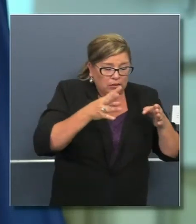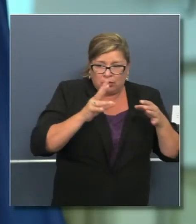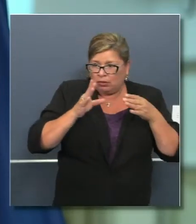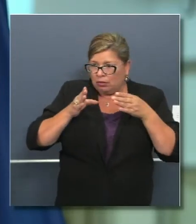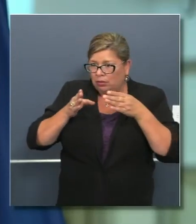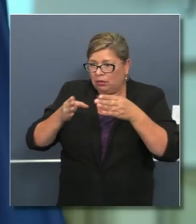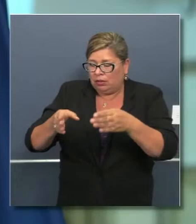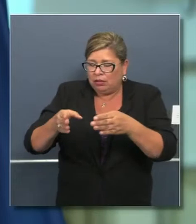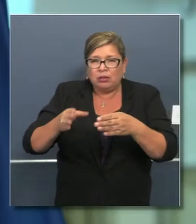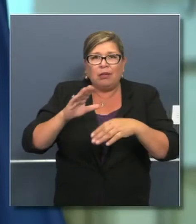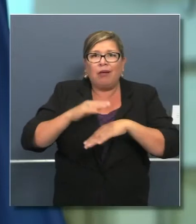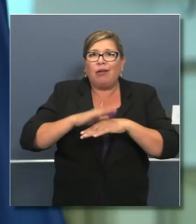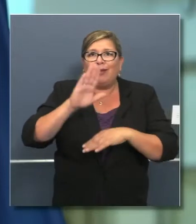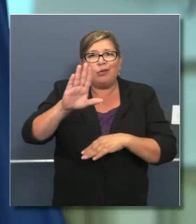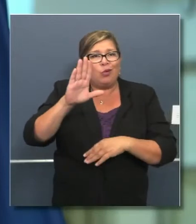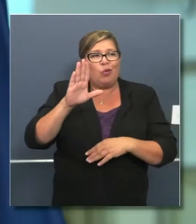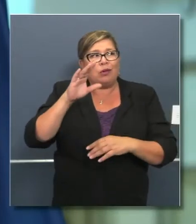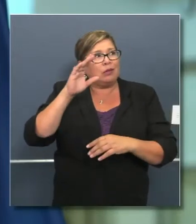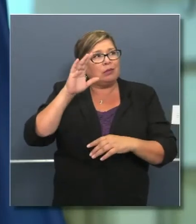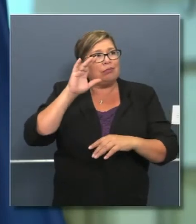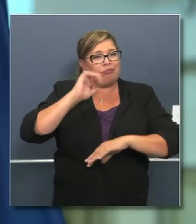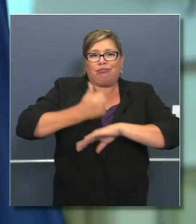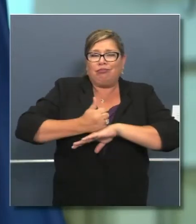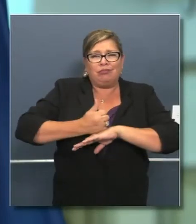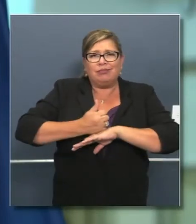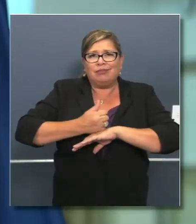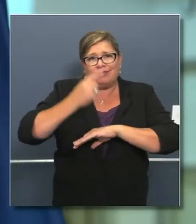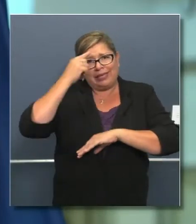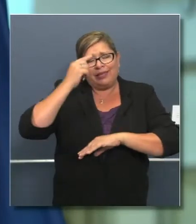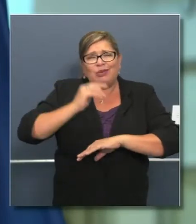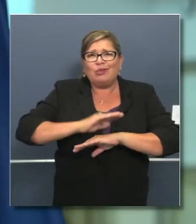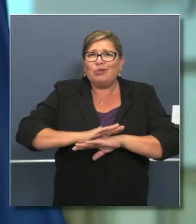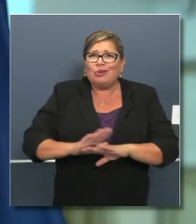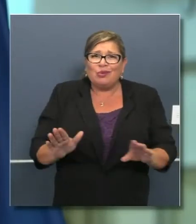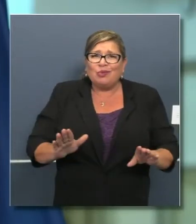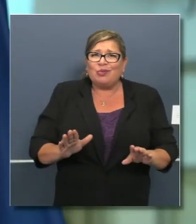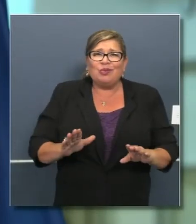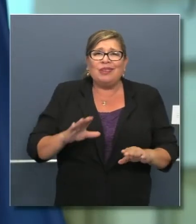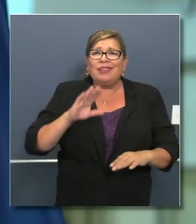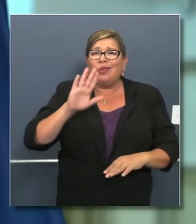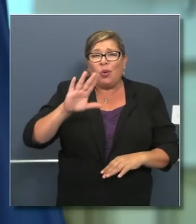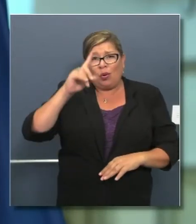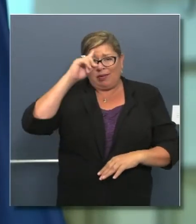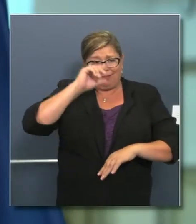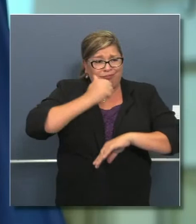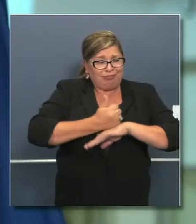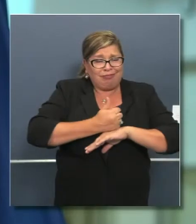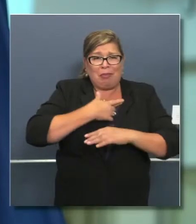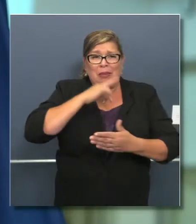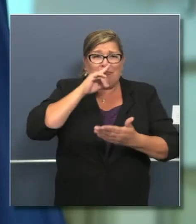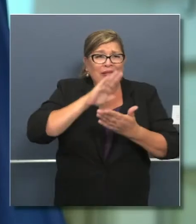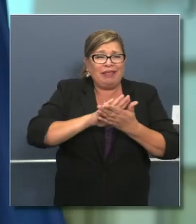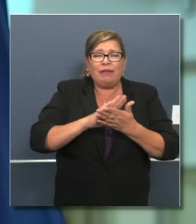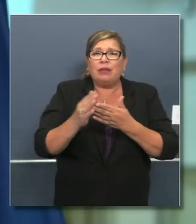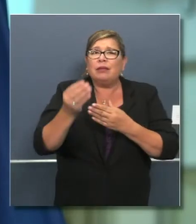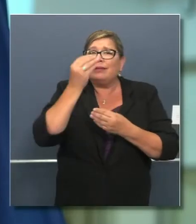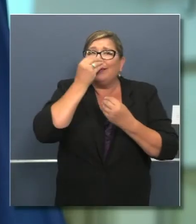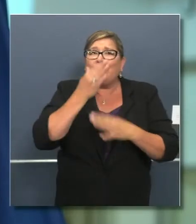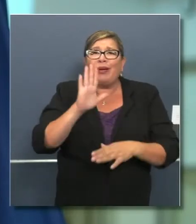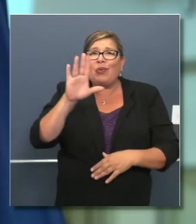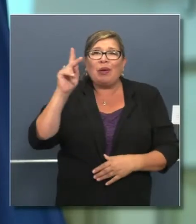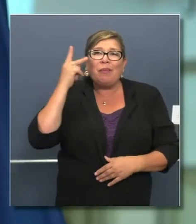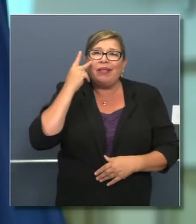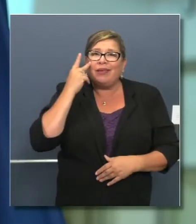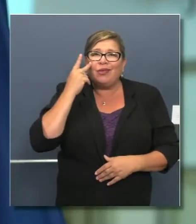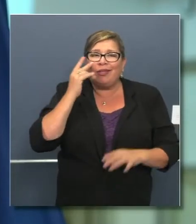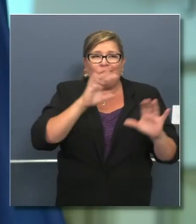I've seen ideology getting holds no boundary by political party ideology persists across